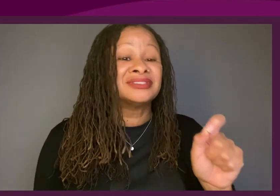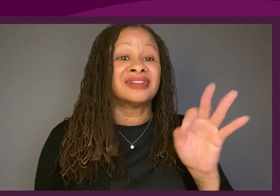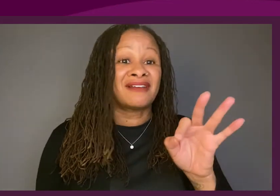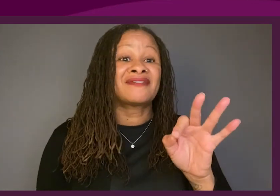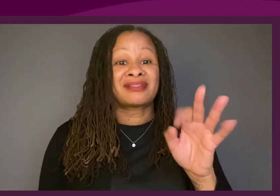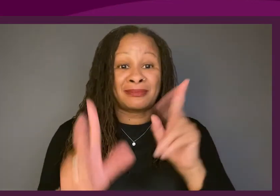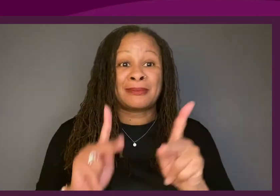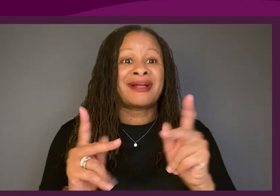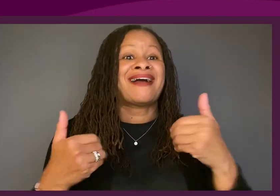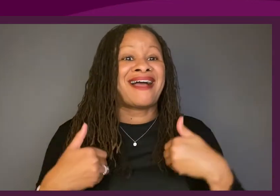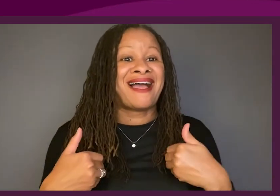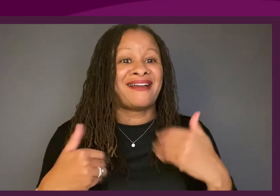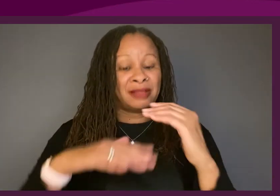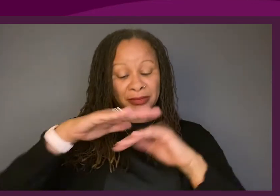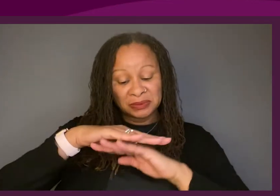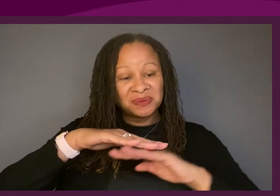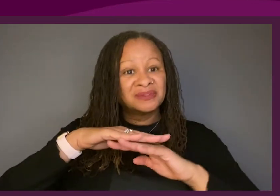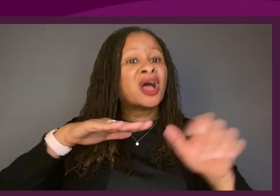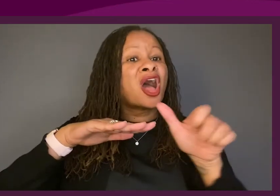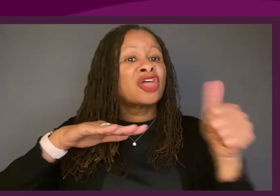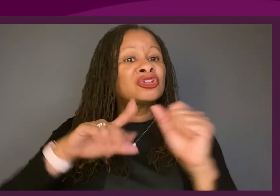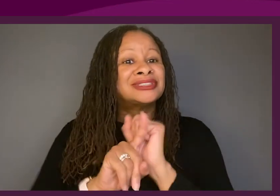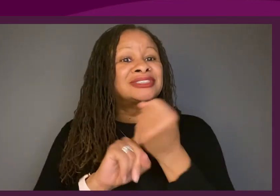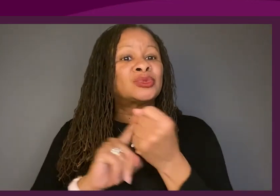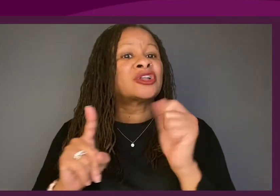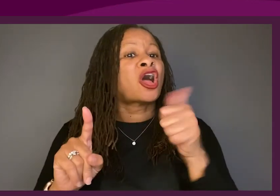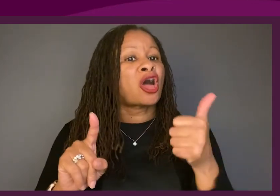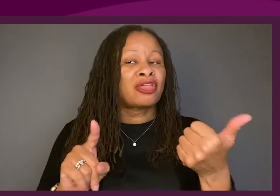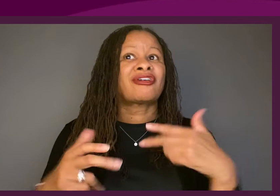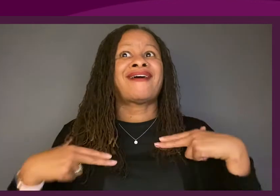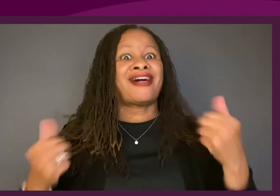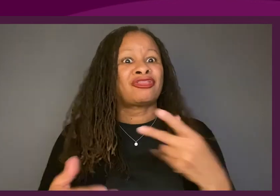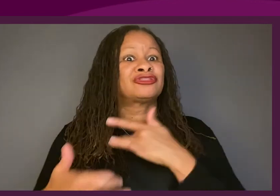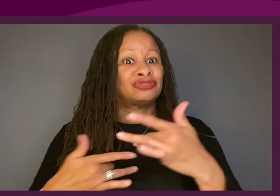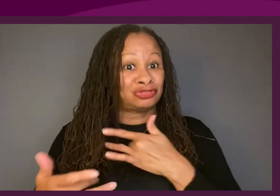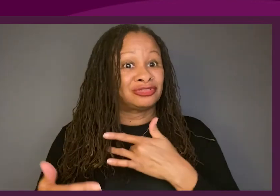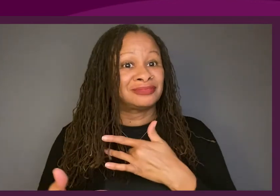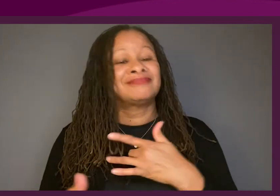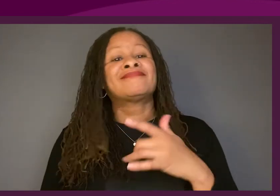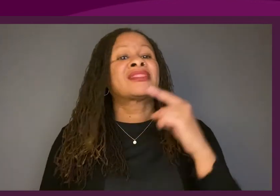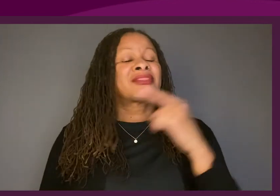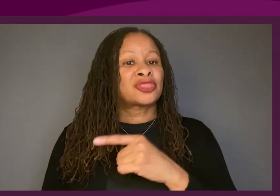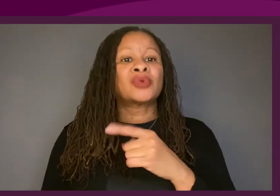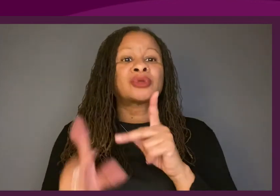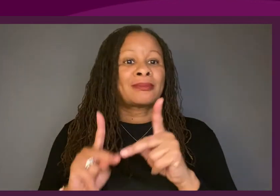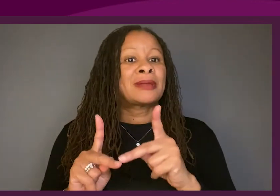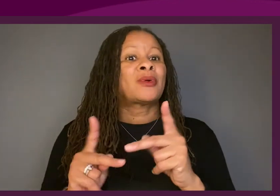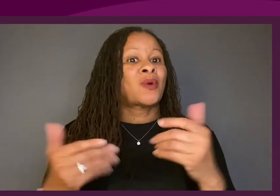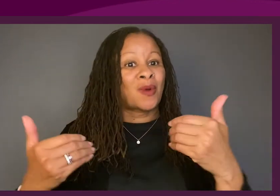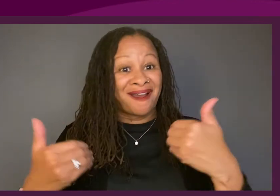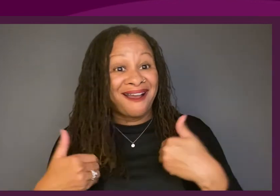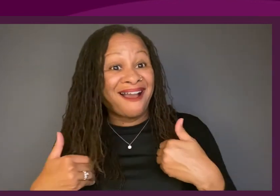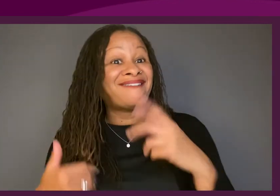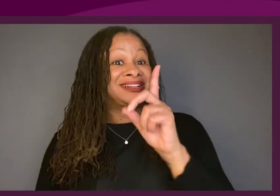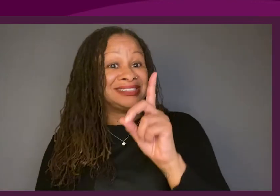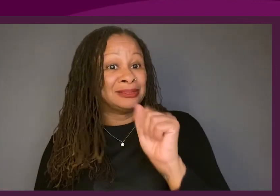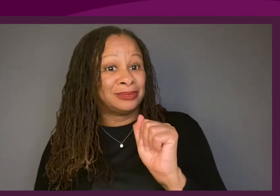These were people thus with disabilities and these were people who had rights, and in at